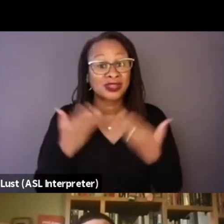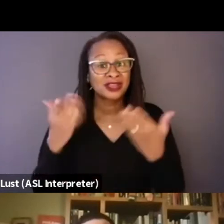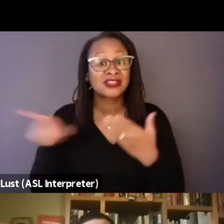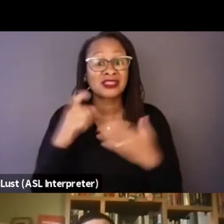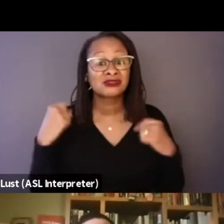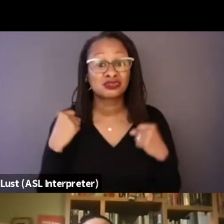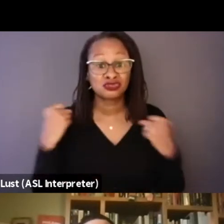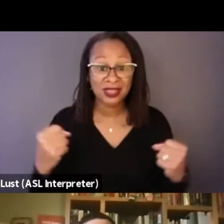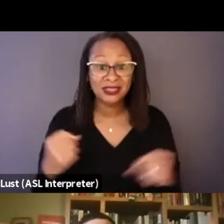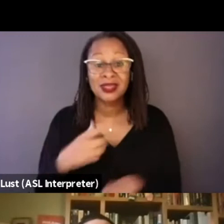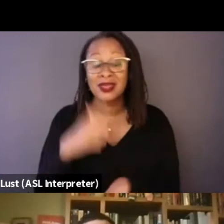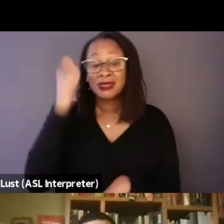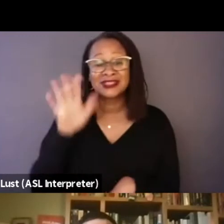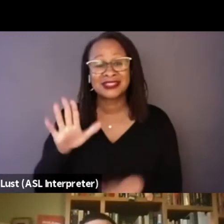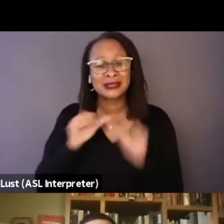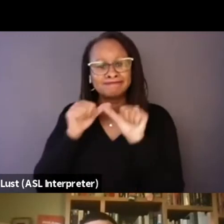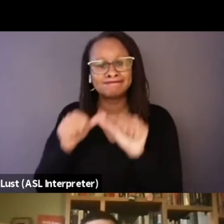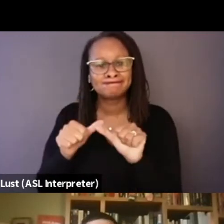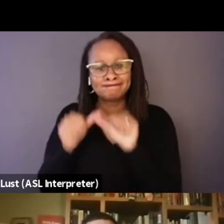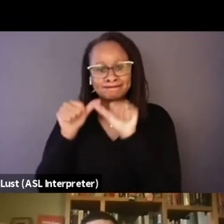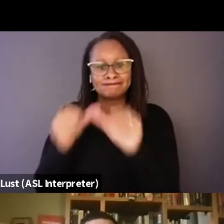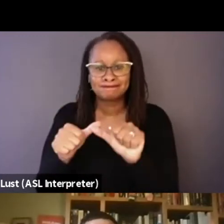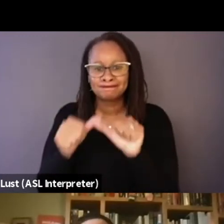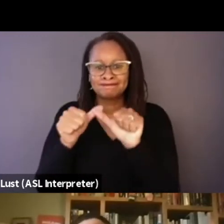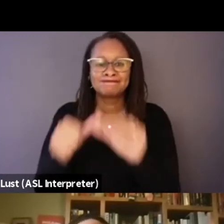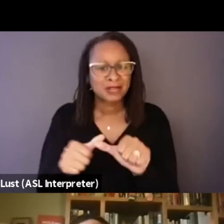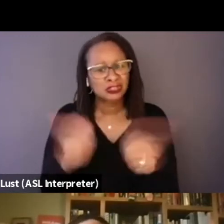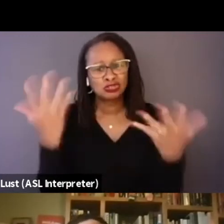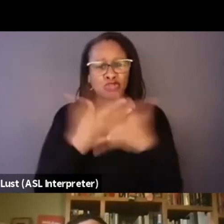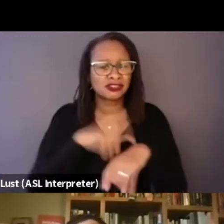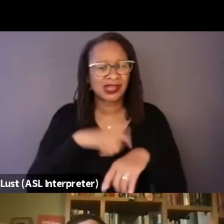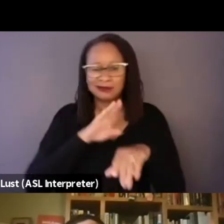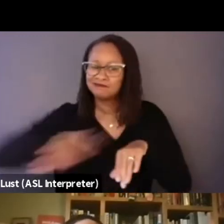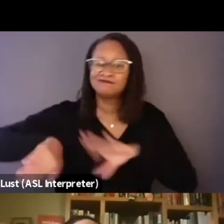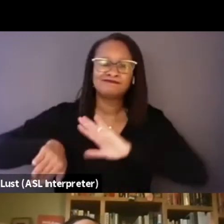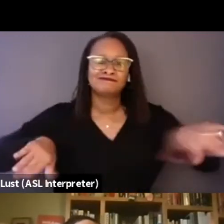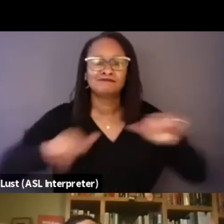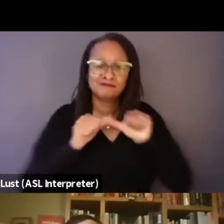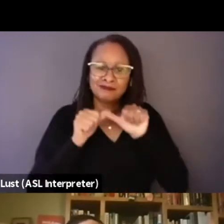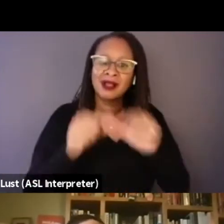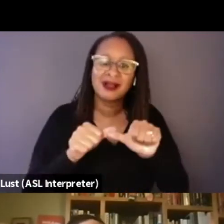it's because they keep on going and they have this positive way to tackle hardships.